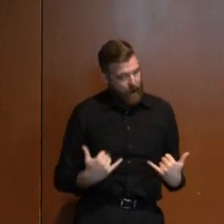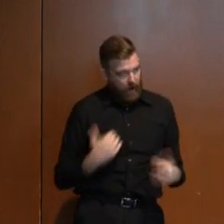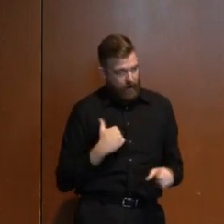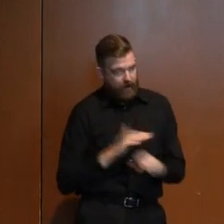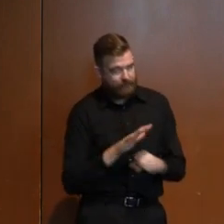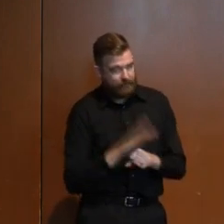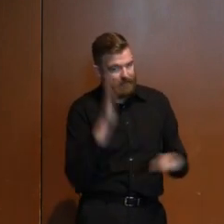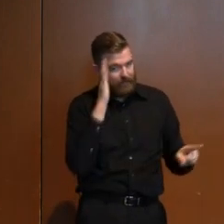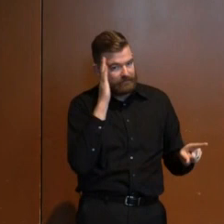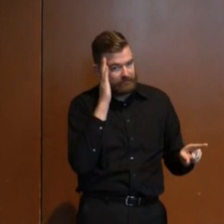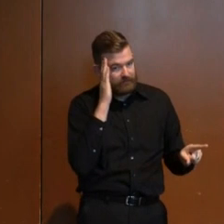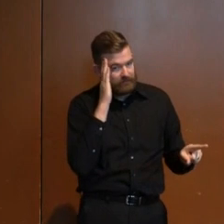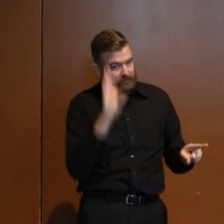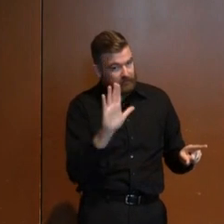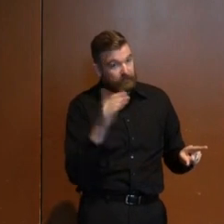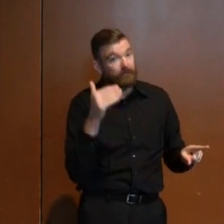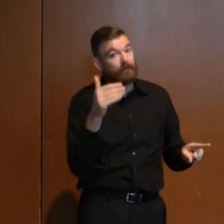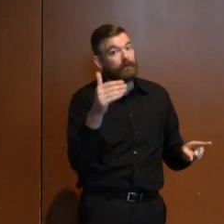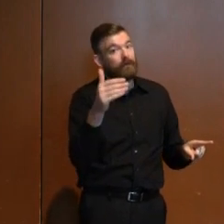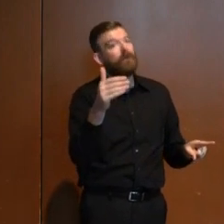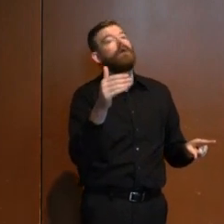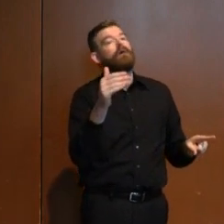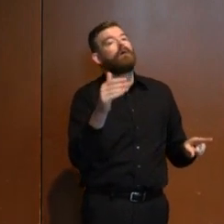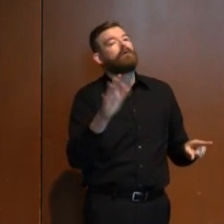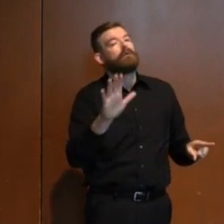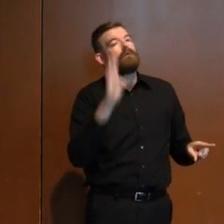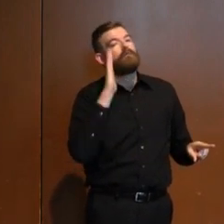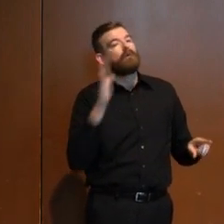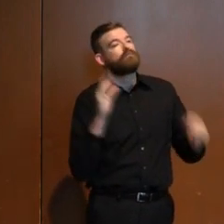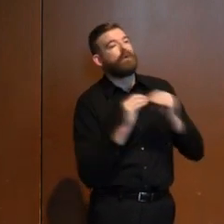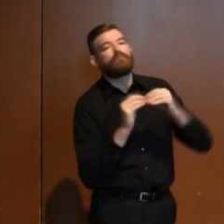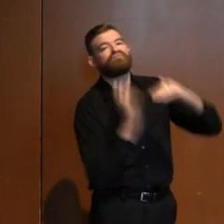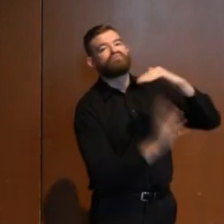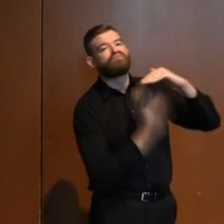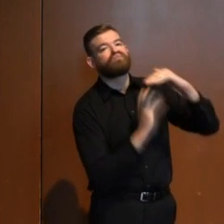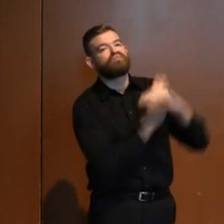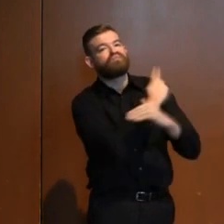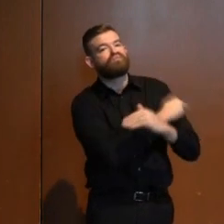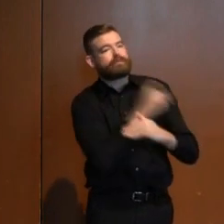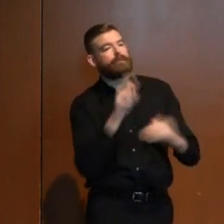WE WILL HAVE TO INCREASE OUR HOSPITALS. WE ARE ABLE TO WITH STAND THIS AT THE MOMENT.